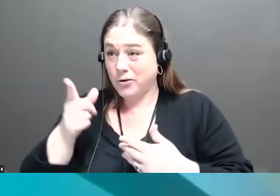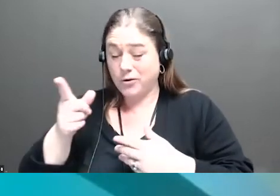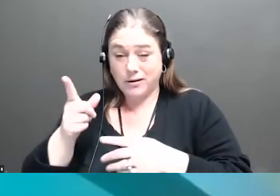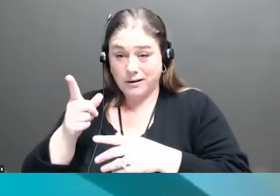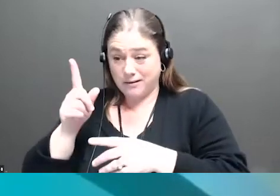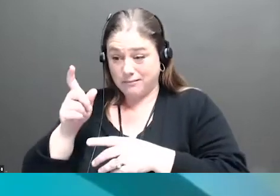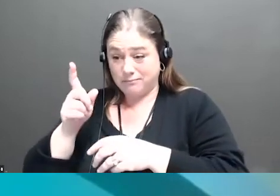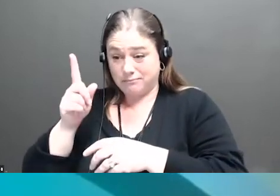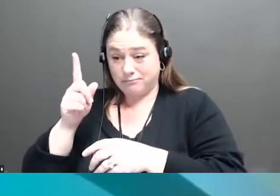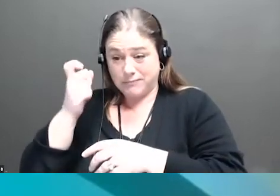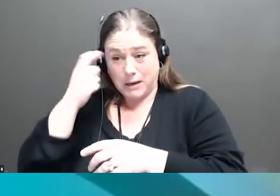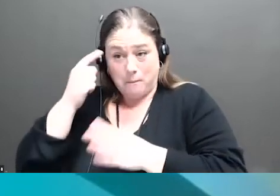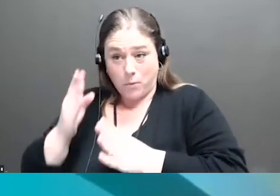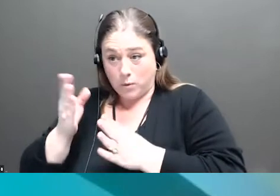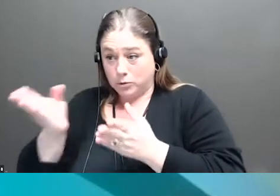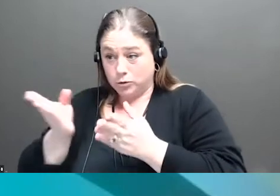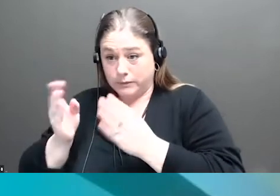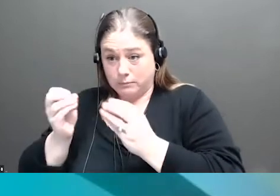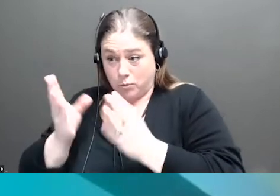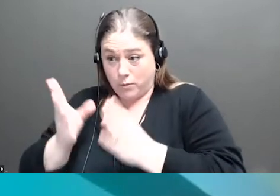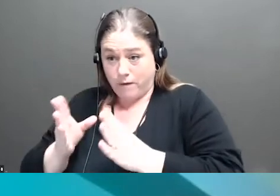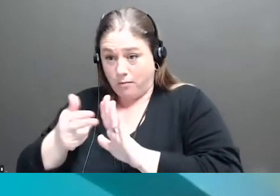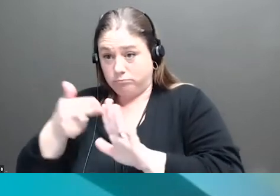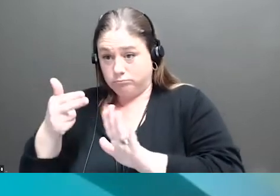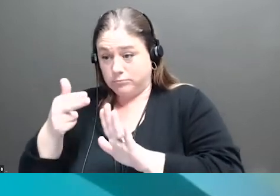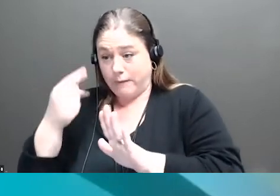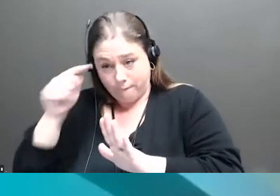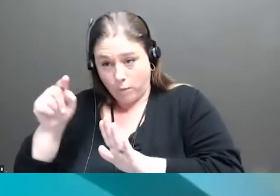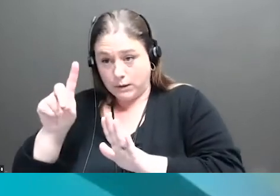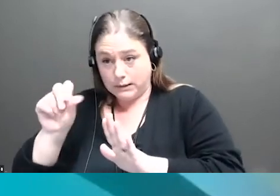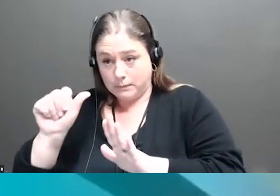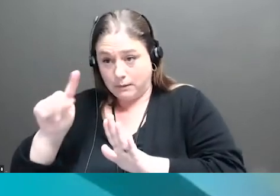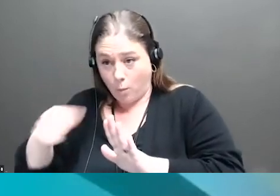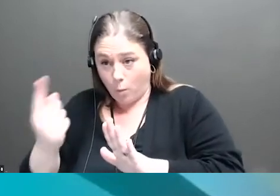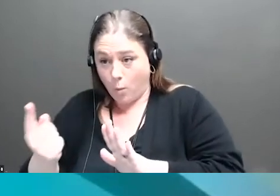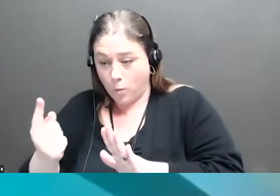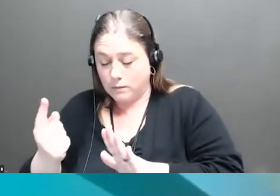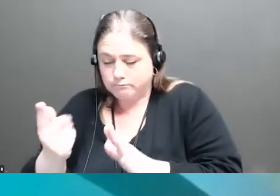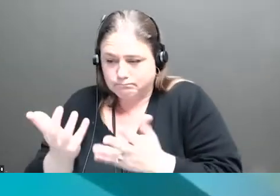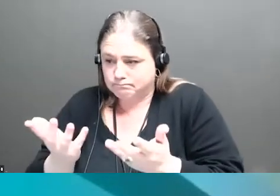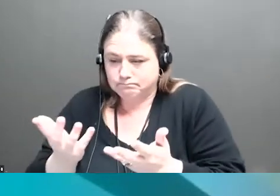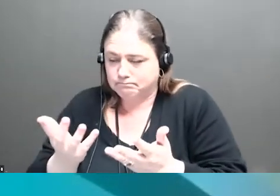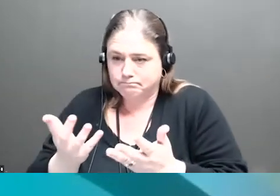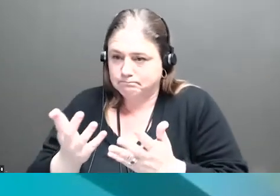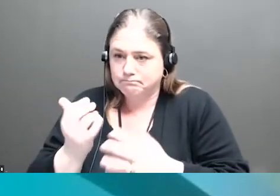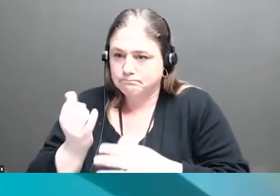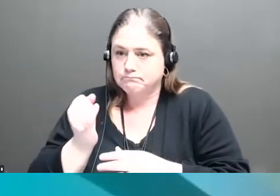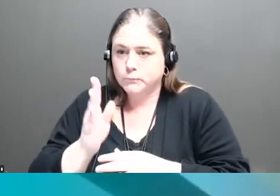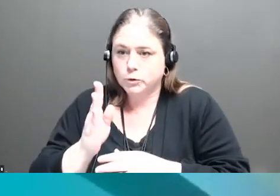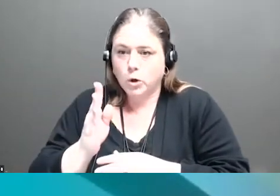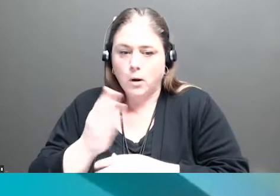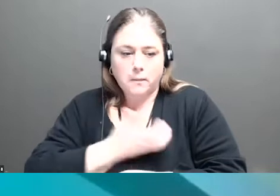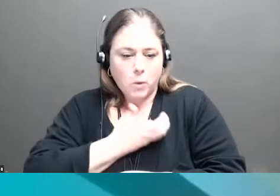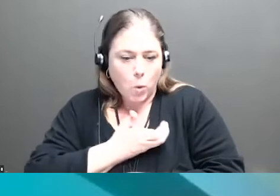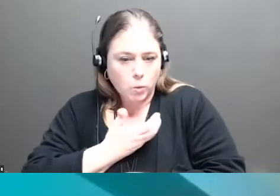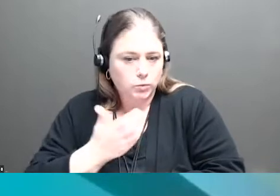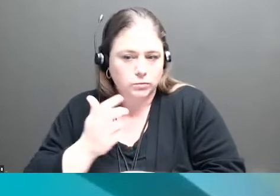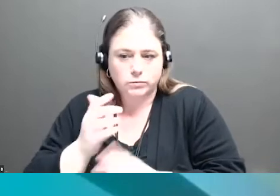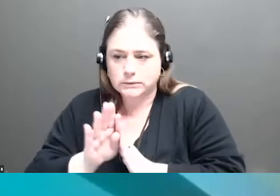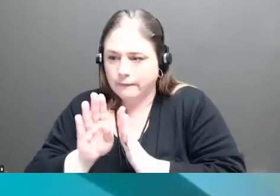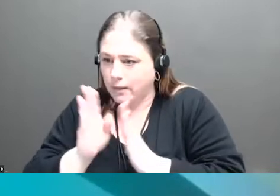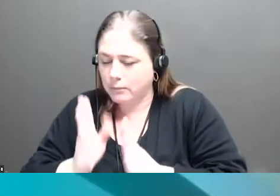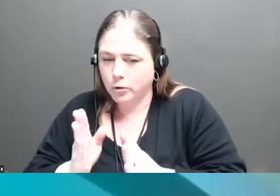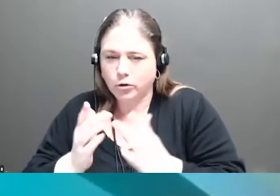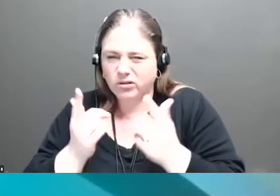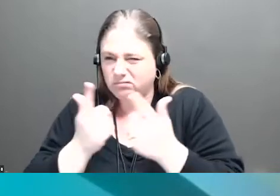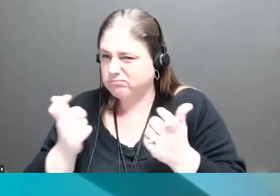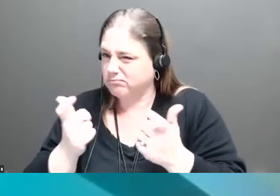disabilities, often the job developers or career counselors or they they were not as appreciative